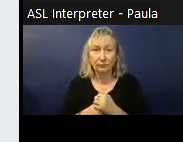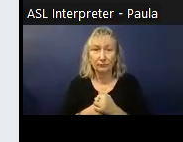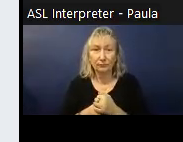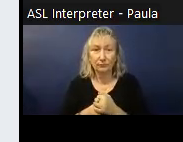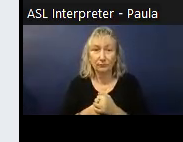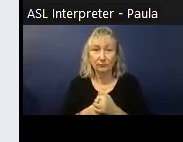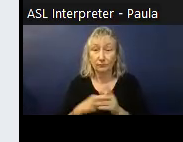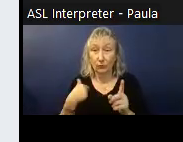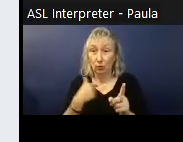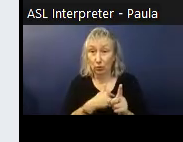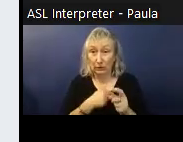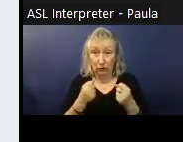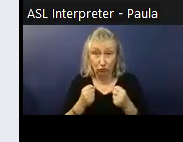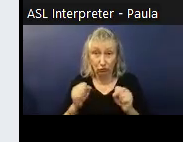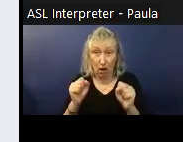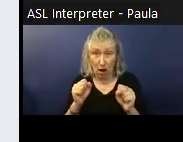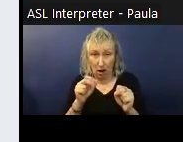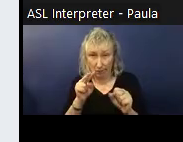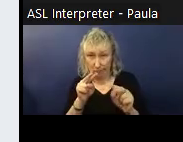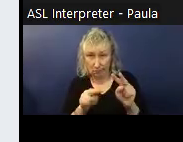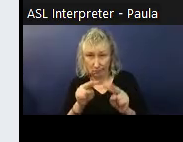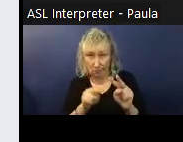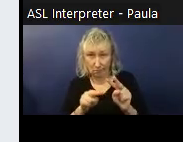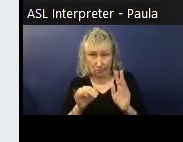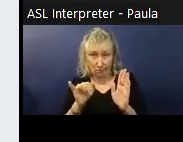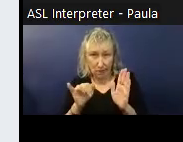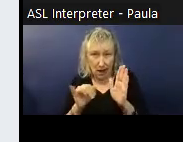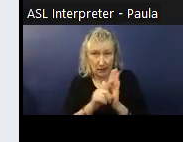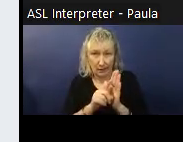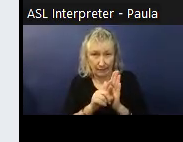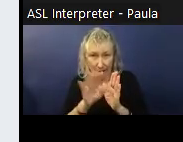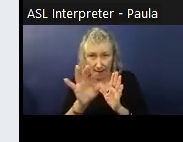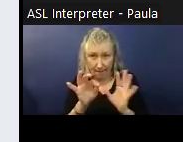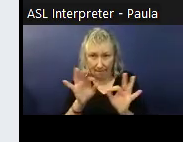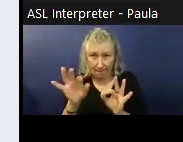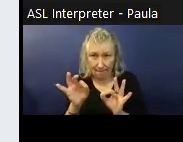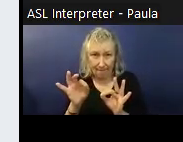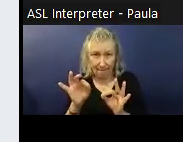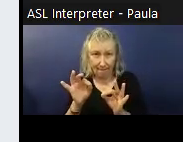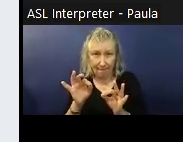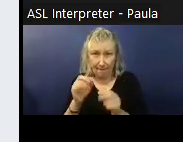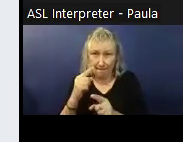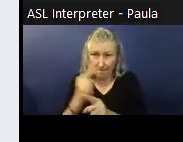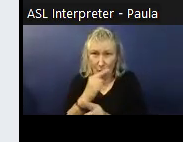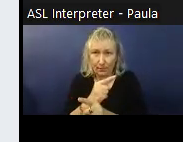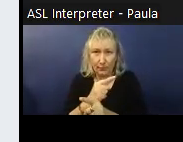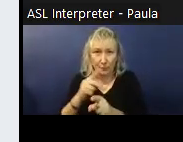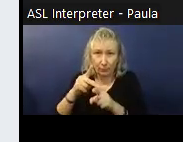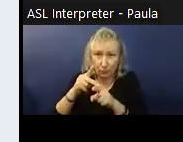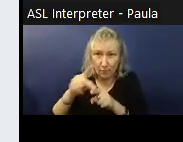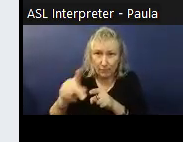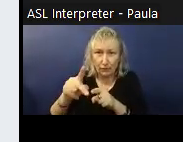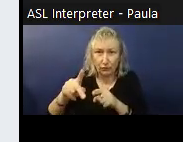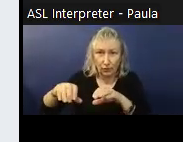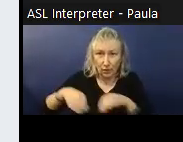identify the professional conduct of staff while working in their official